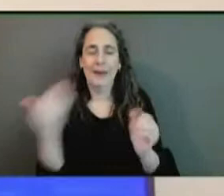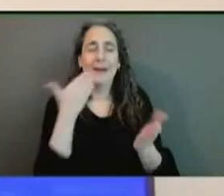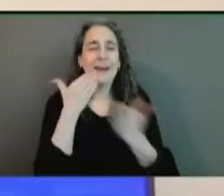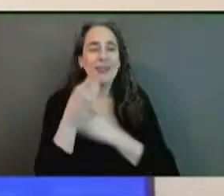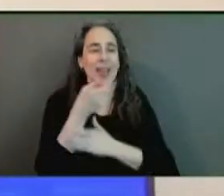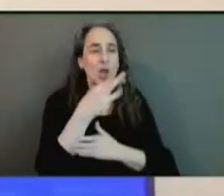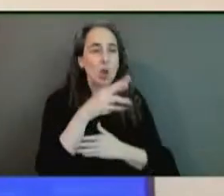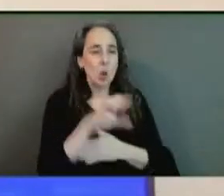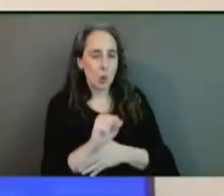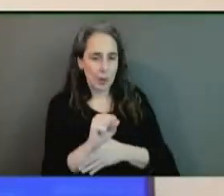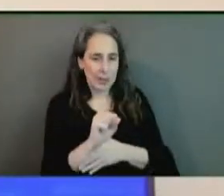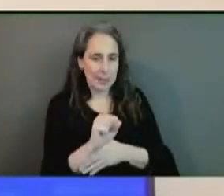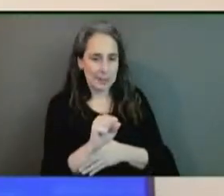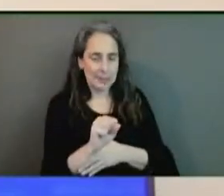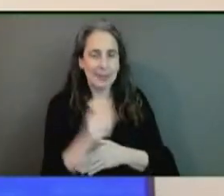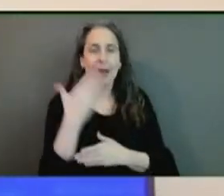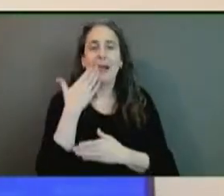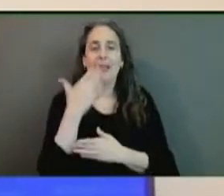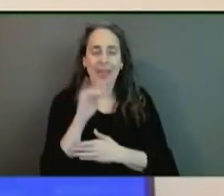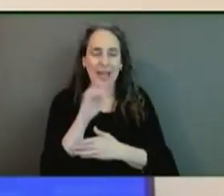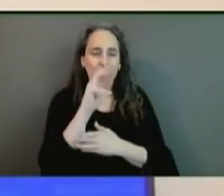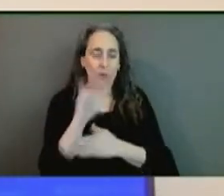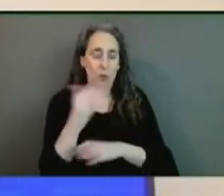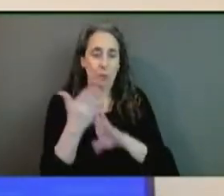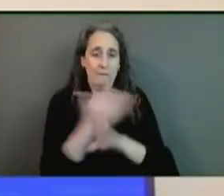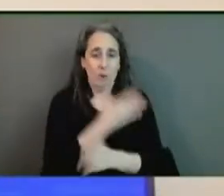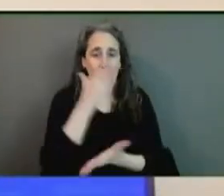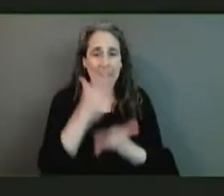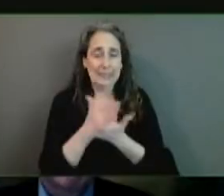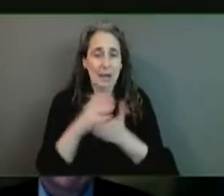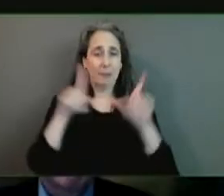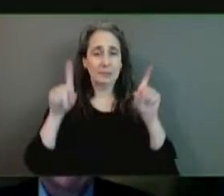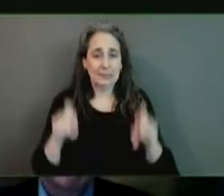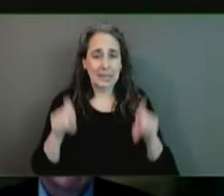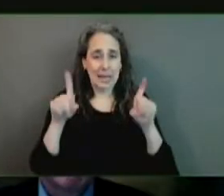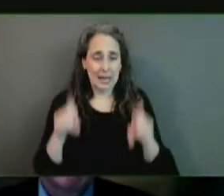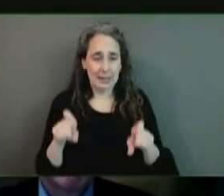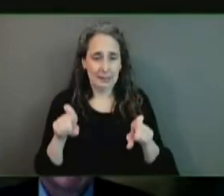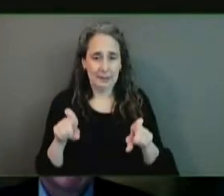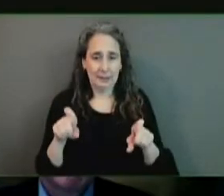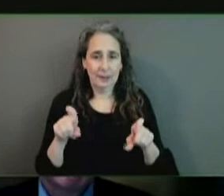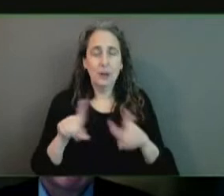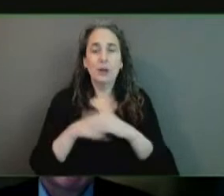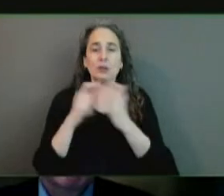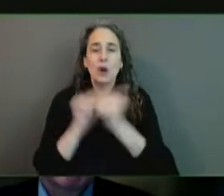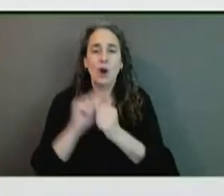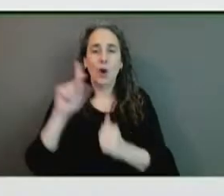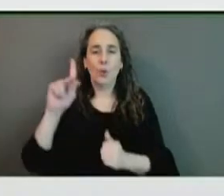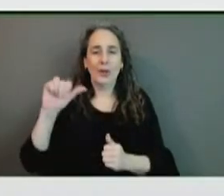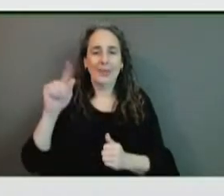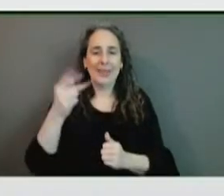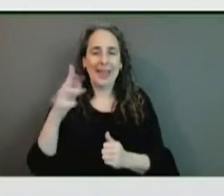keep you school set. Thank you for us. Thank you, Jimmy. Before we leave this issue of testing,